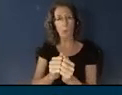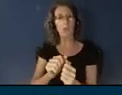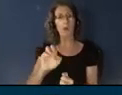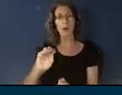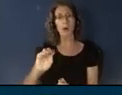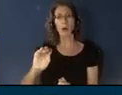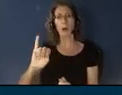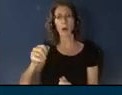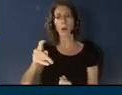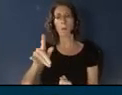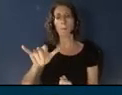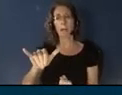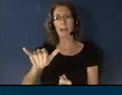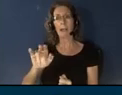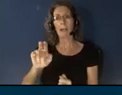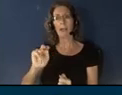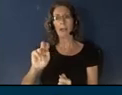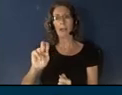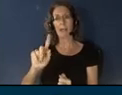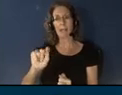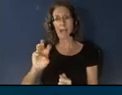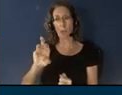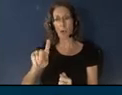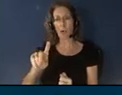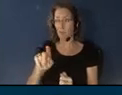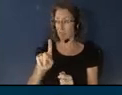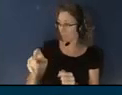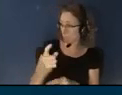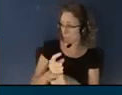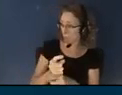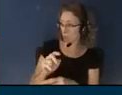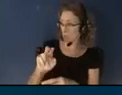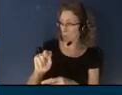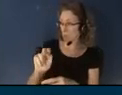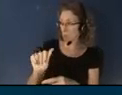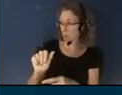uh Maybe Naomi Naomi isn't that correct they have the option of having it there?